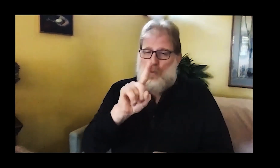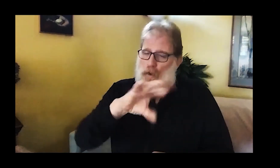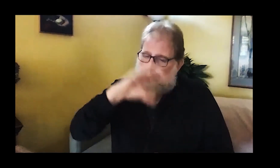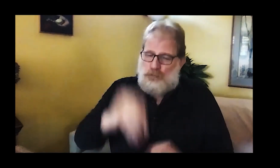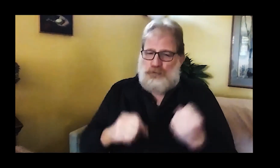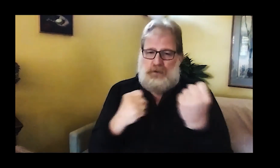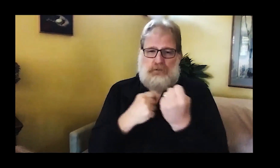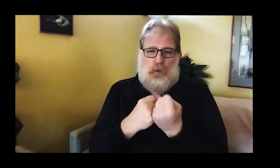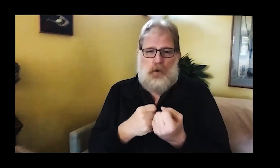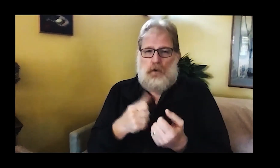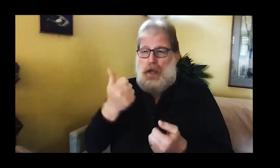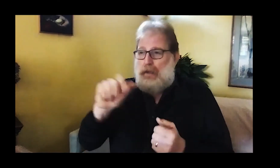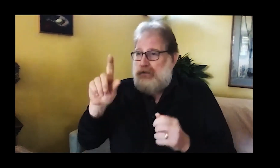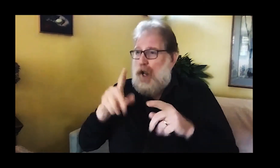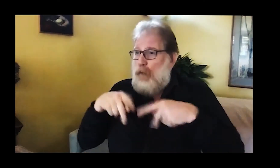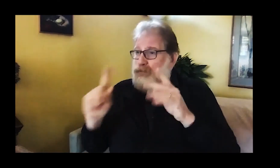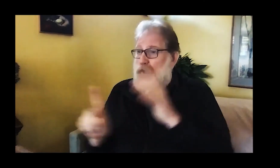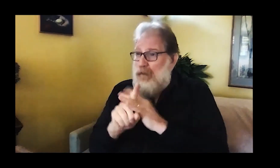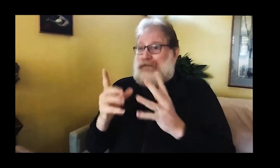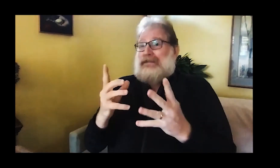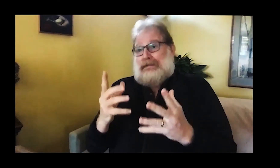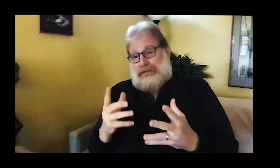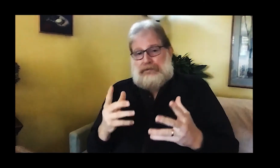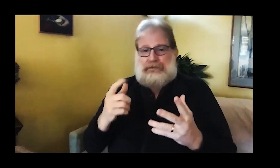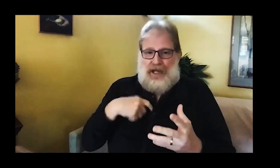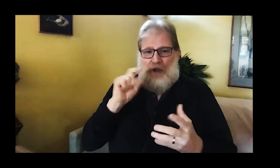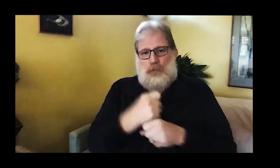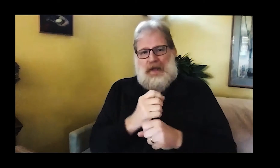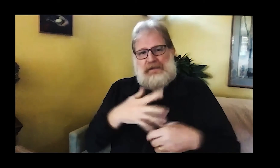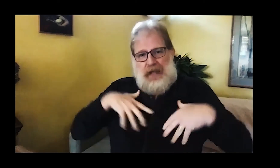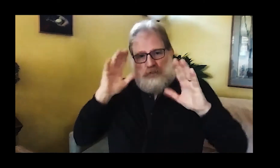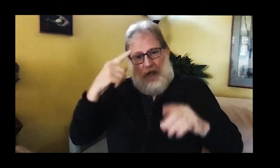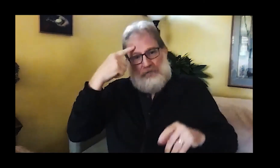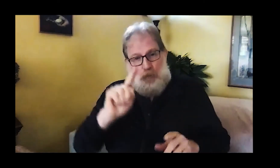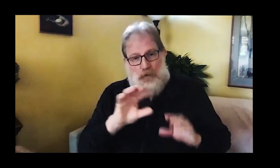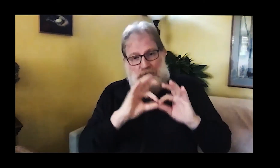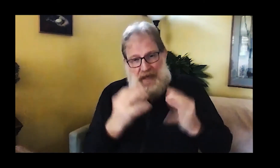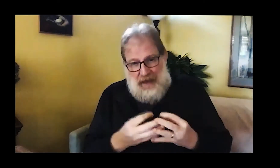been a hundred percent supportive anytime there's any opportunity that comes up, she is